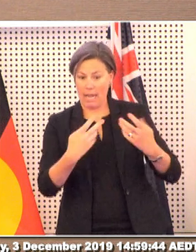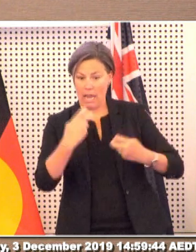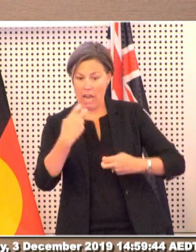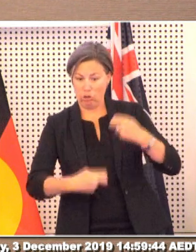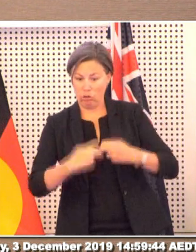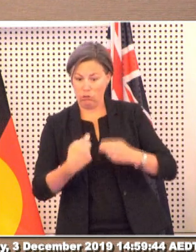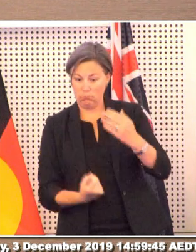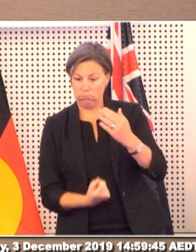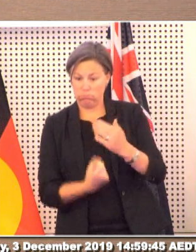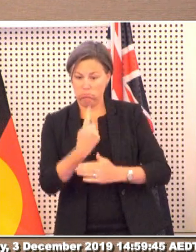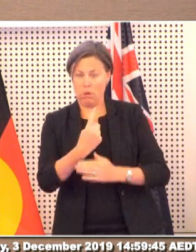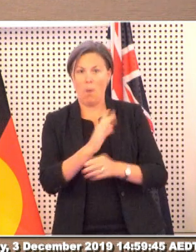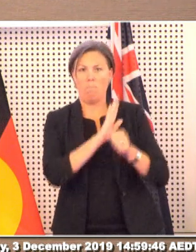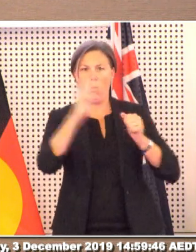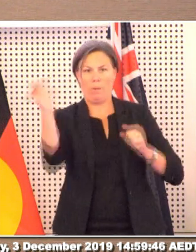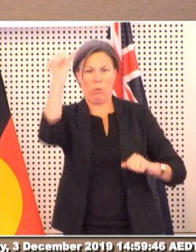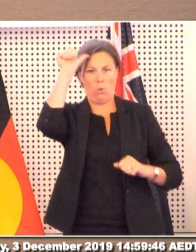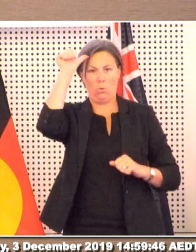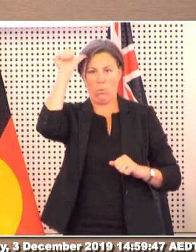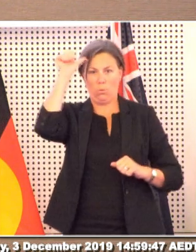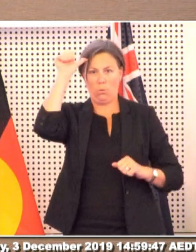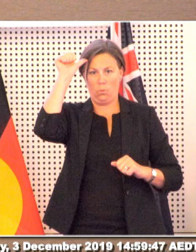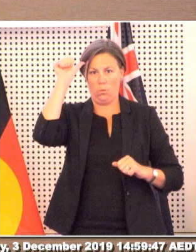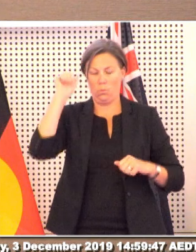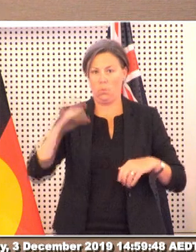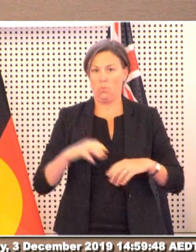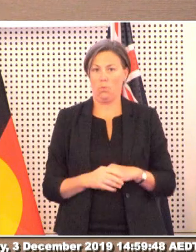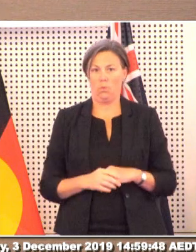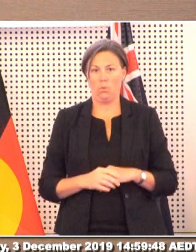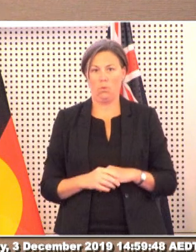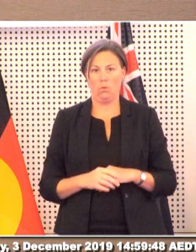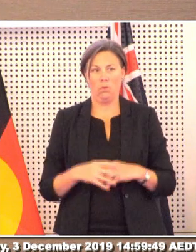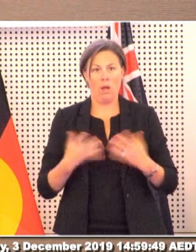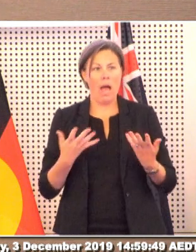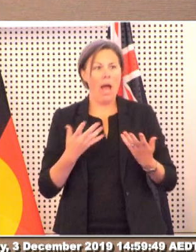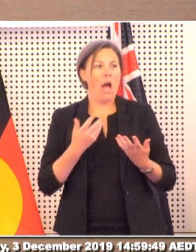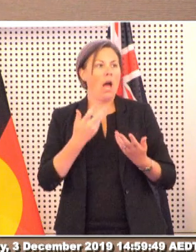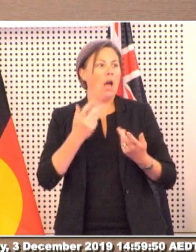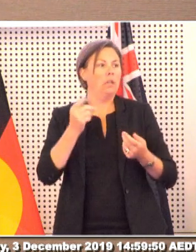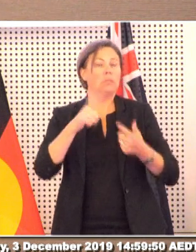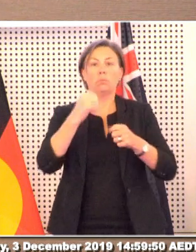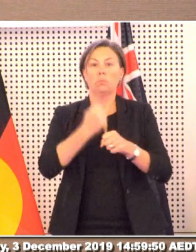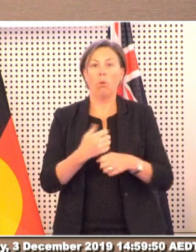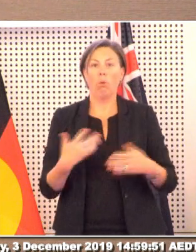And so whether that’s the monitoring of complaints, medication errors, restrictive